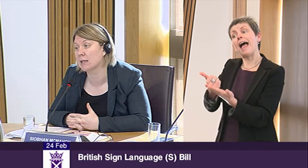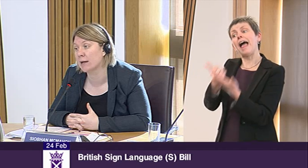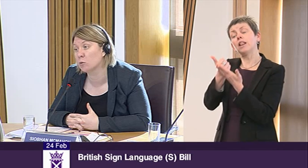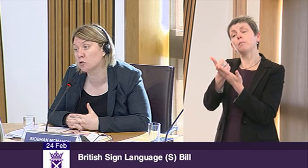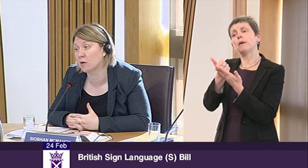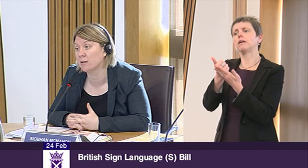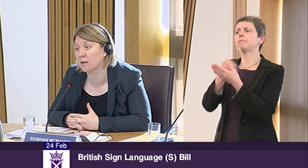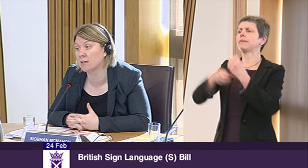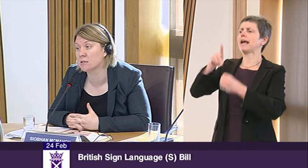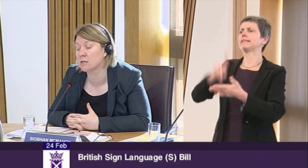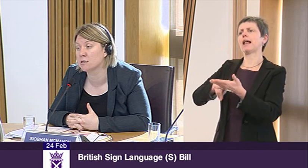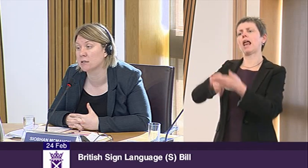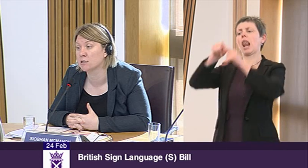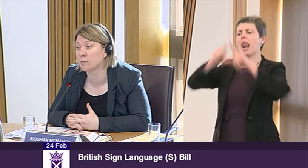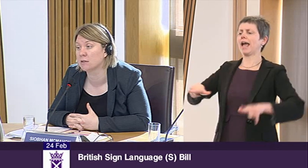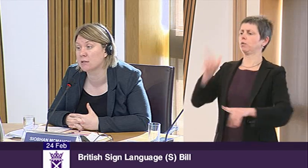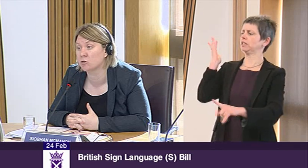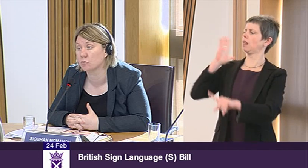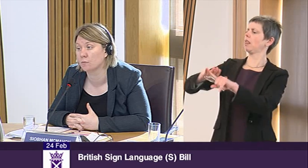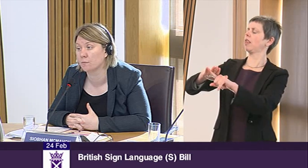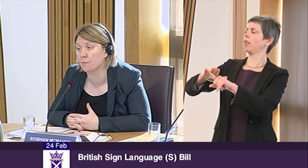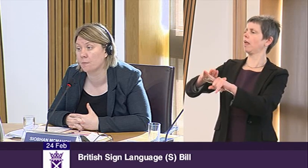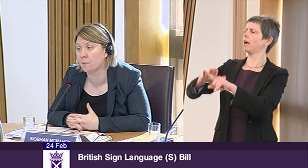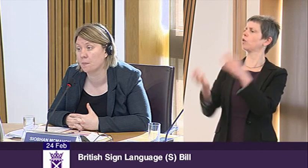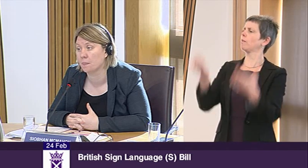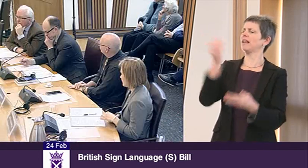a language, rather than something that people see as a disability issue?